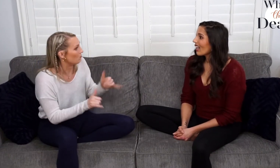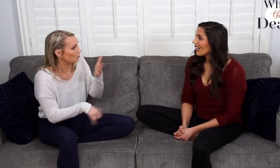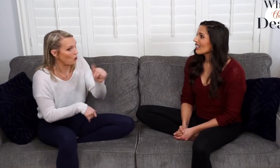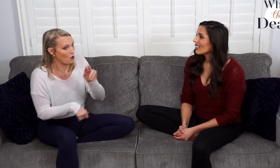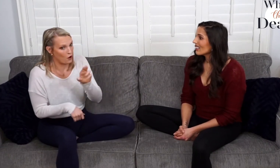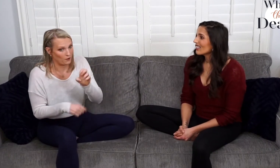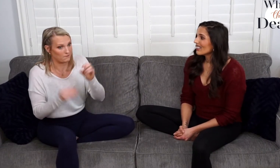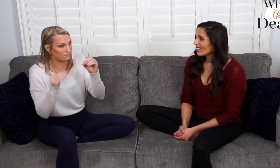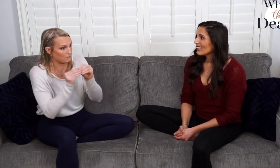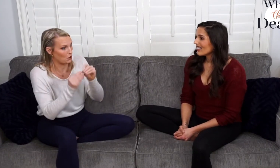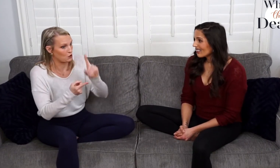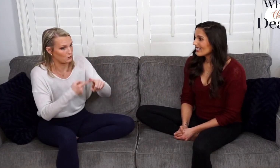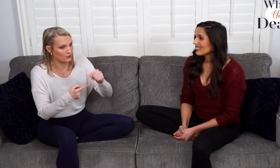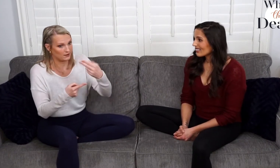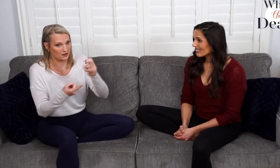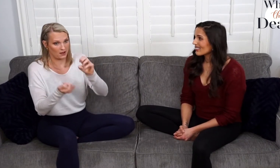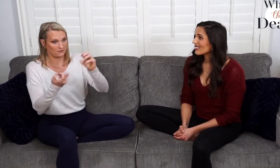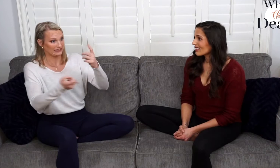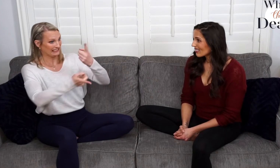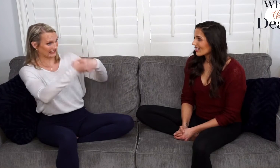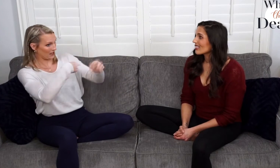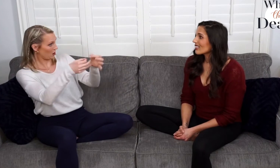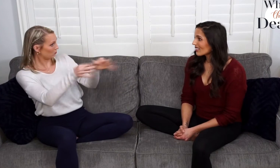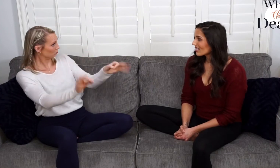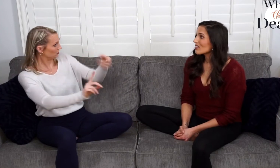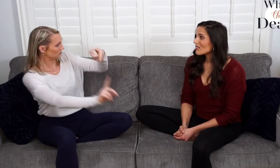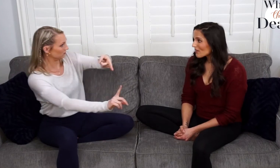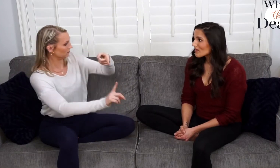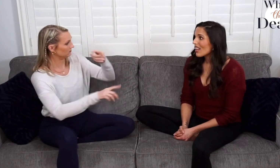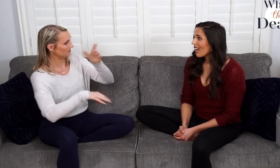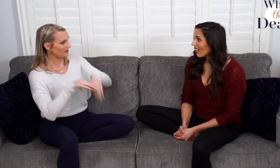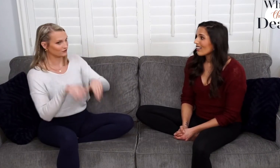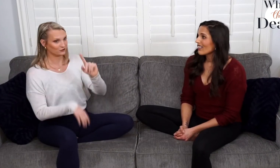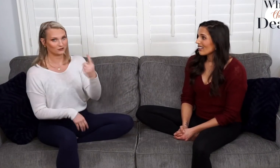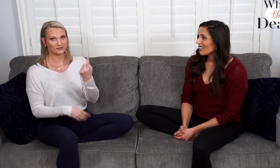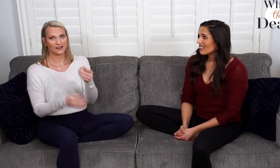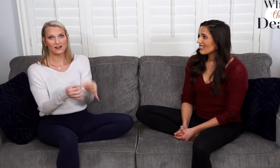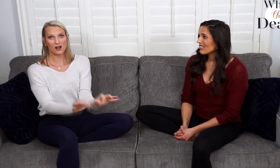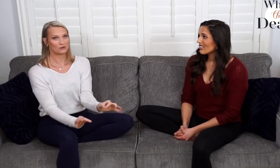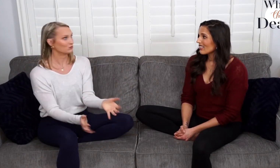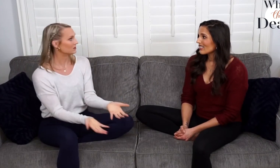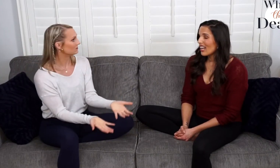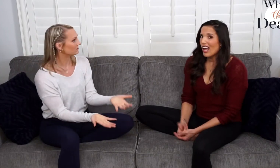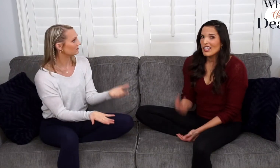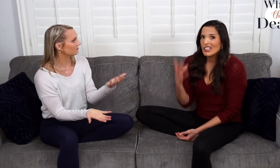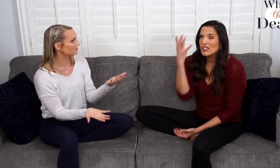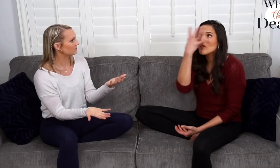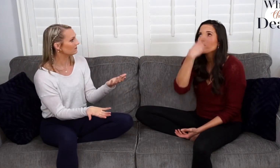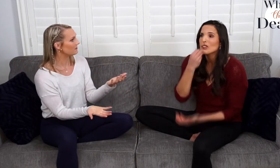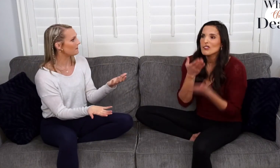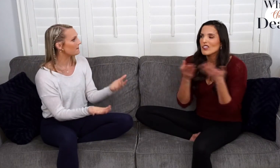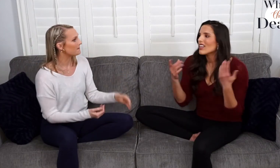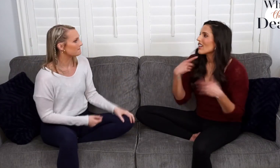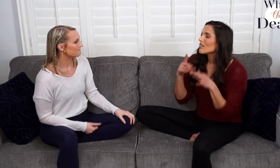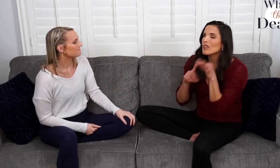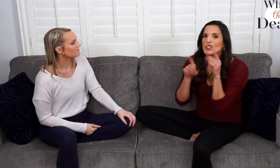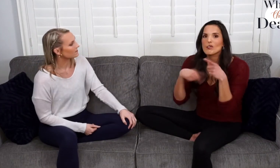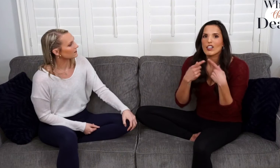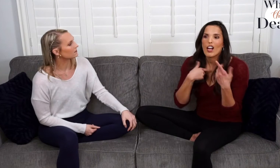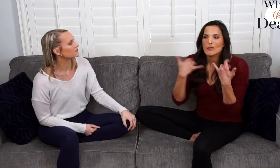“Oh, there is more to to Sign Language than just the language!” Yeah, and it's such a beautiful thing. It's